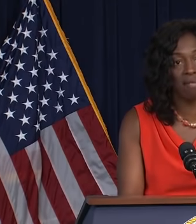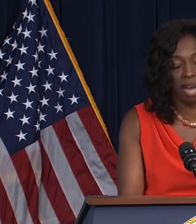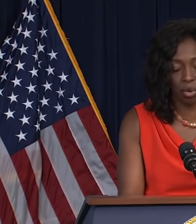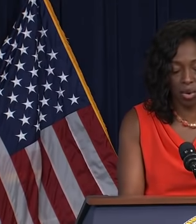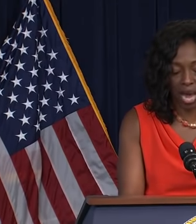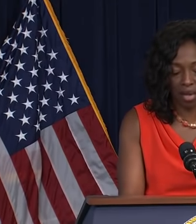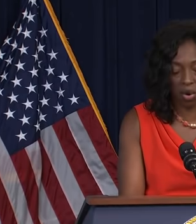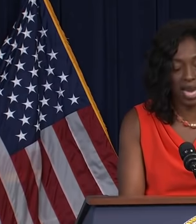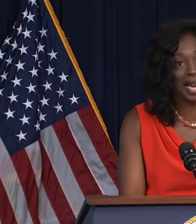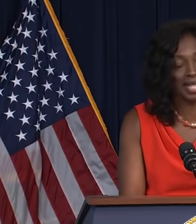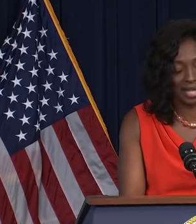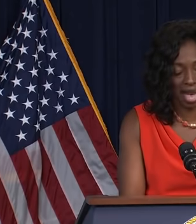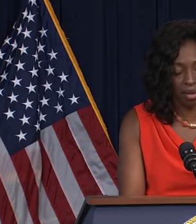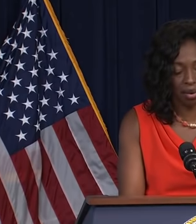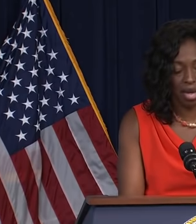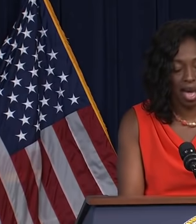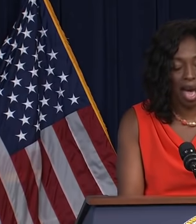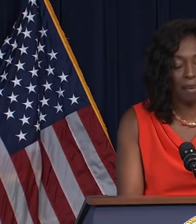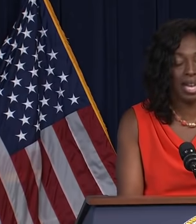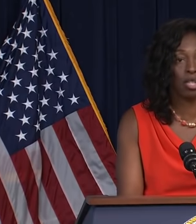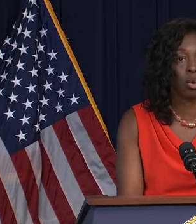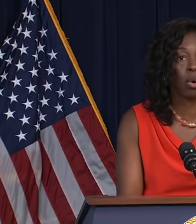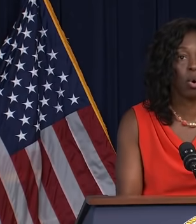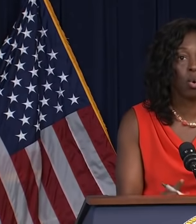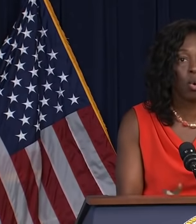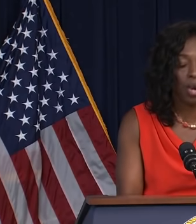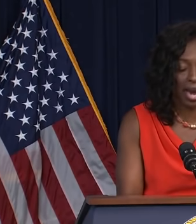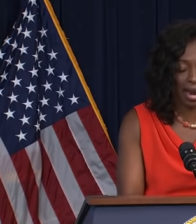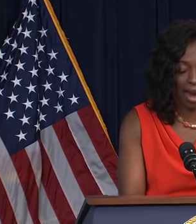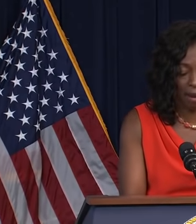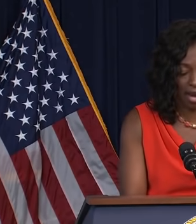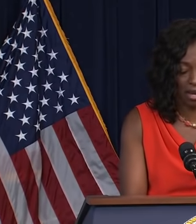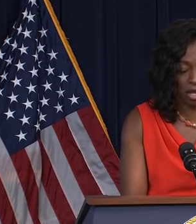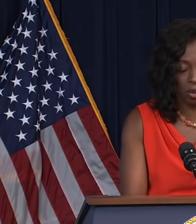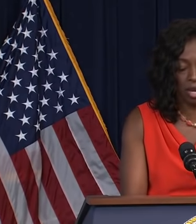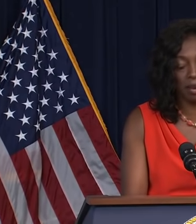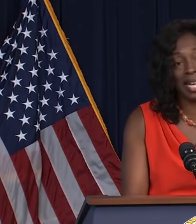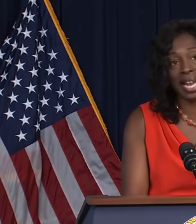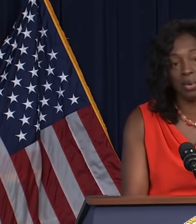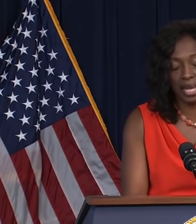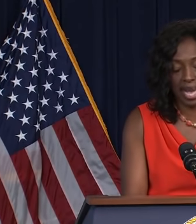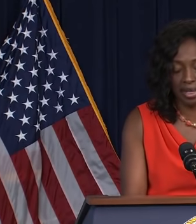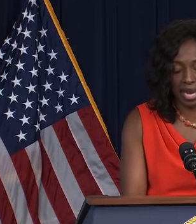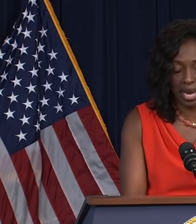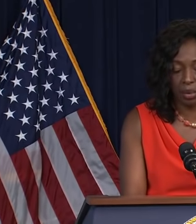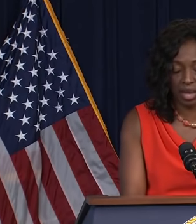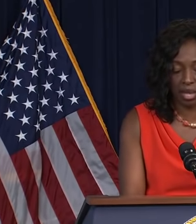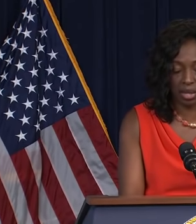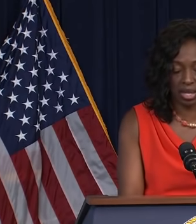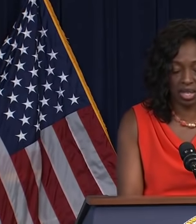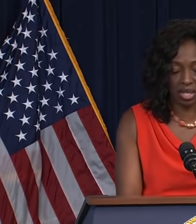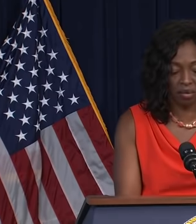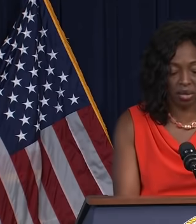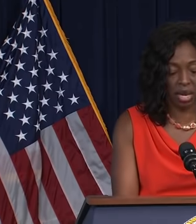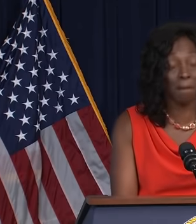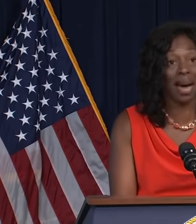sure the Illinois lottery he on main also vehicle now though